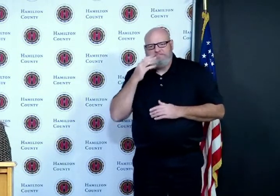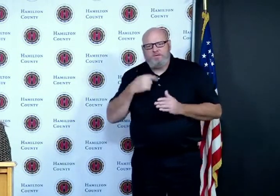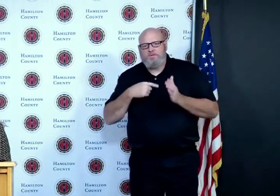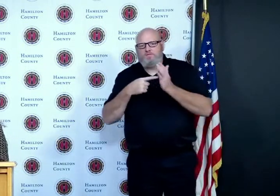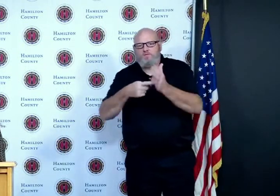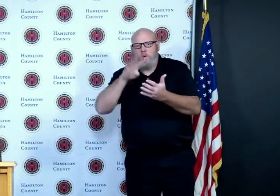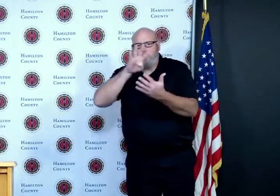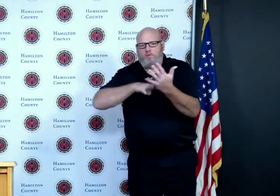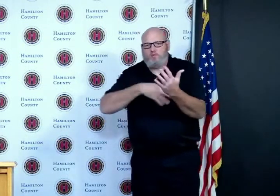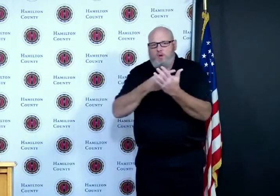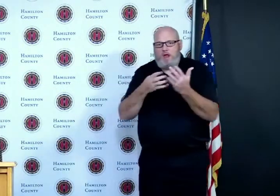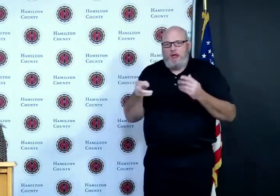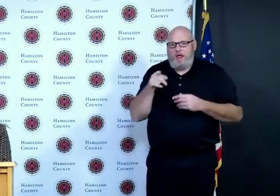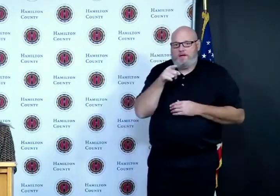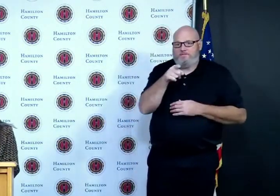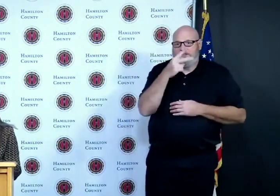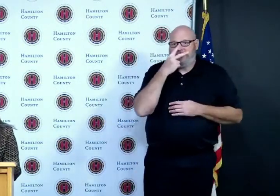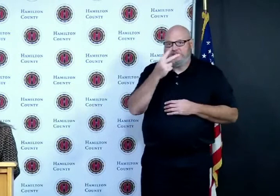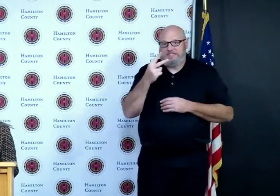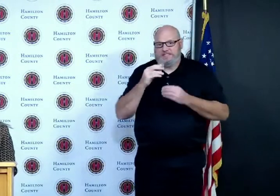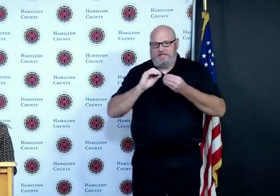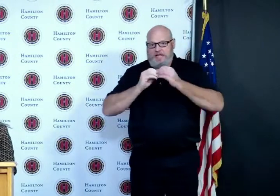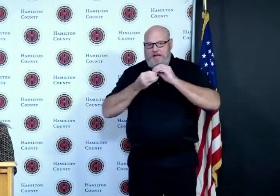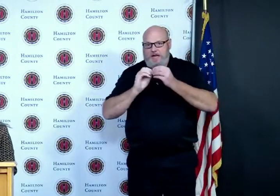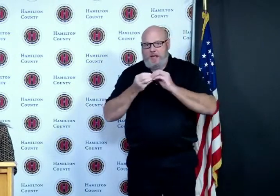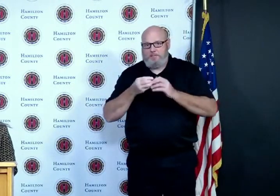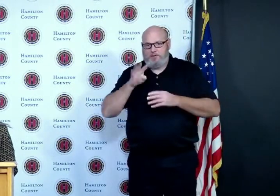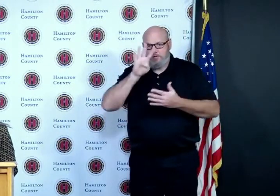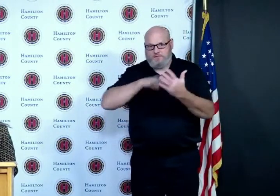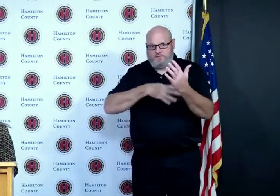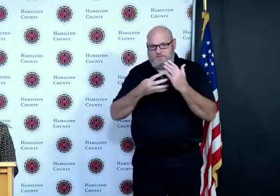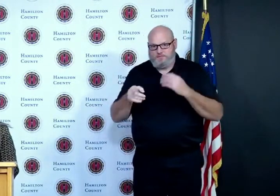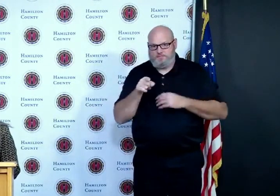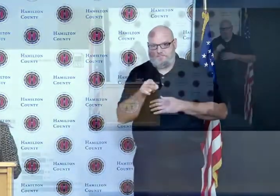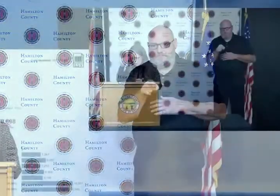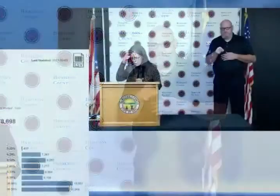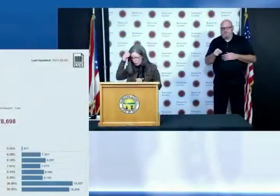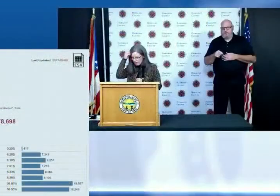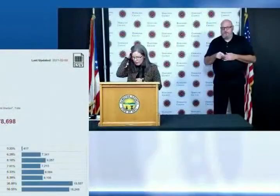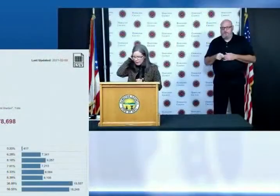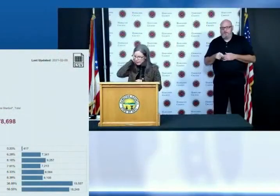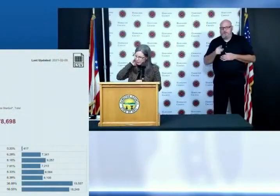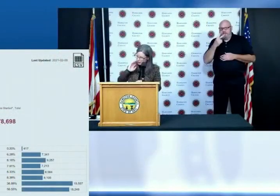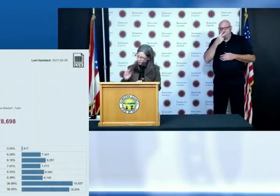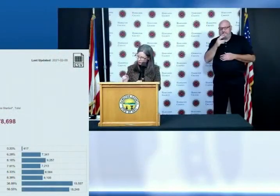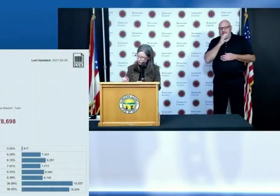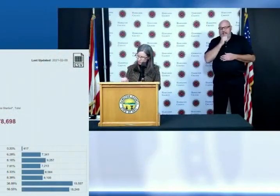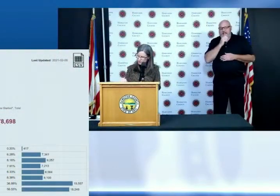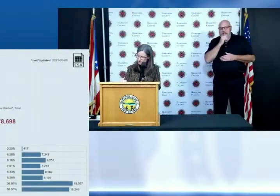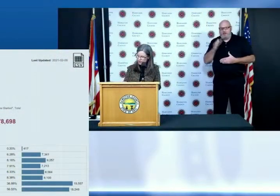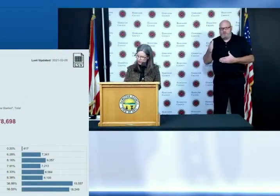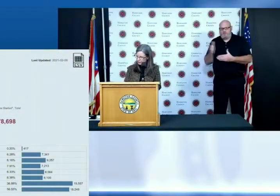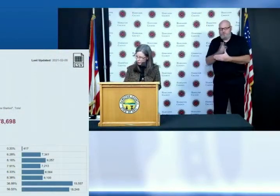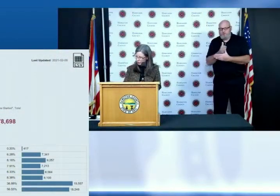and the there it is thank you the age range so of those that are 80 and over